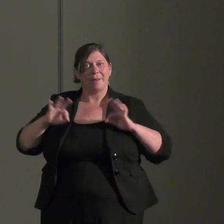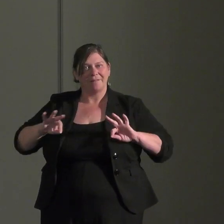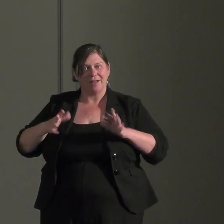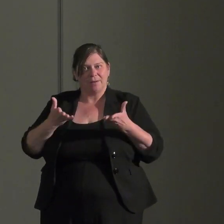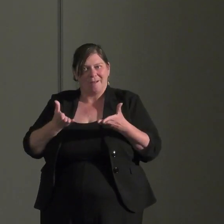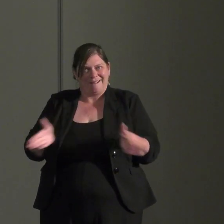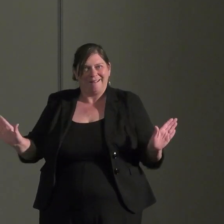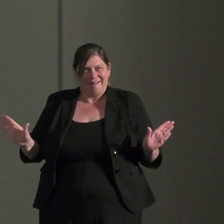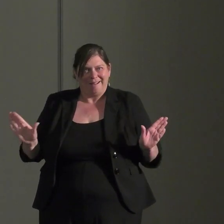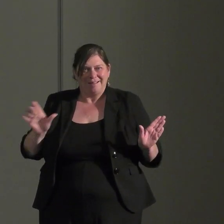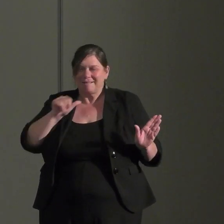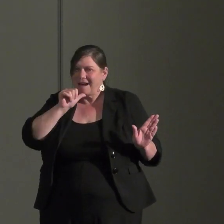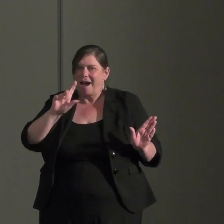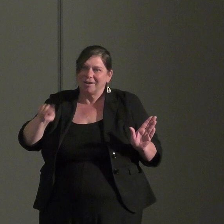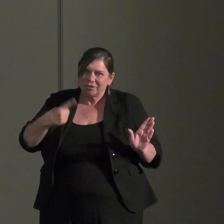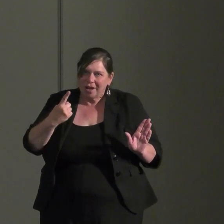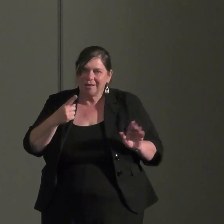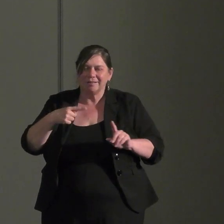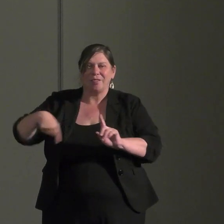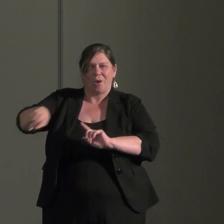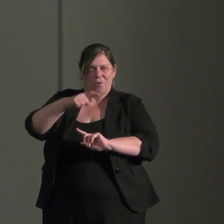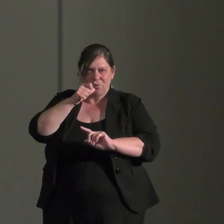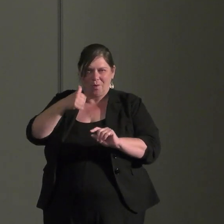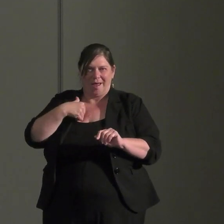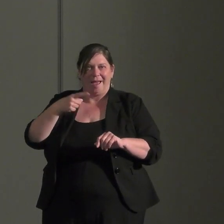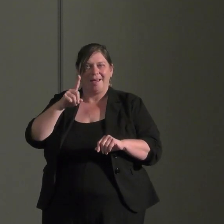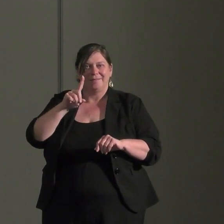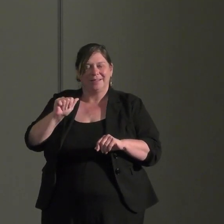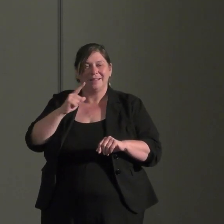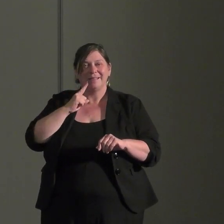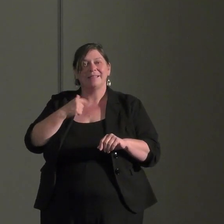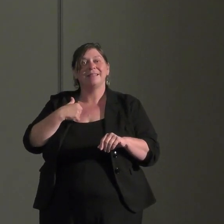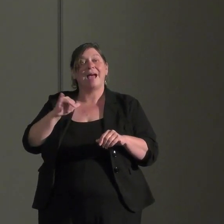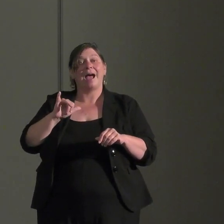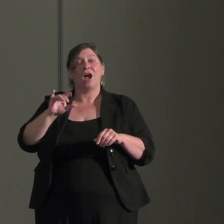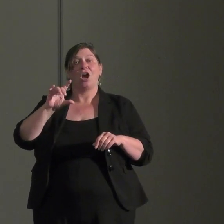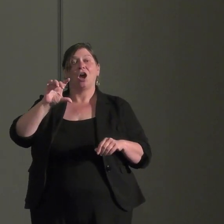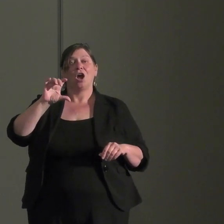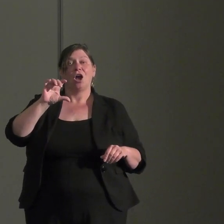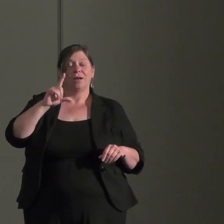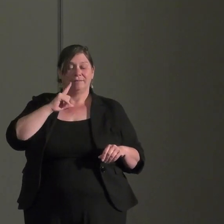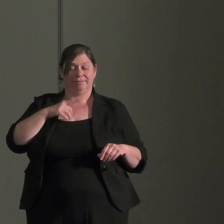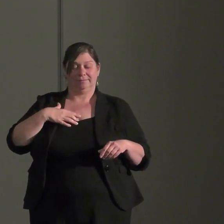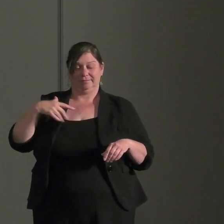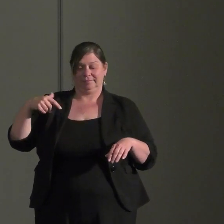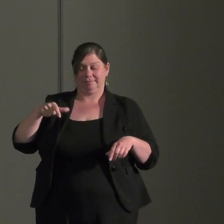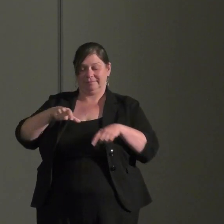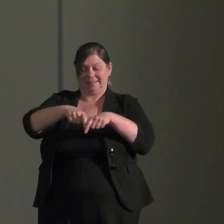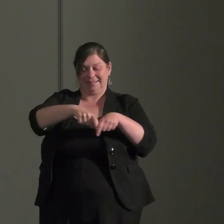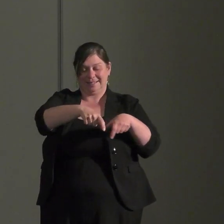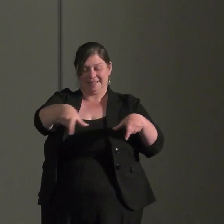than just People With Disabilities. You think about a curb cut in a sidewalk going into a road,